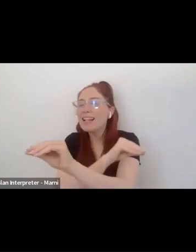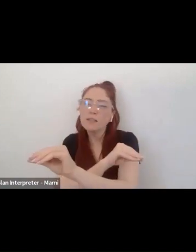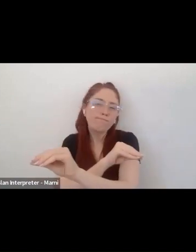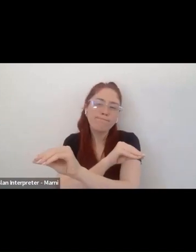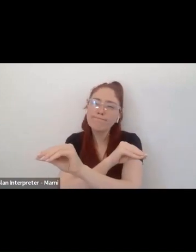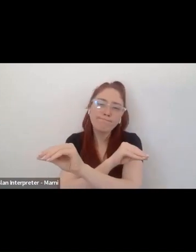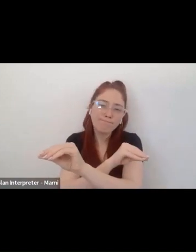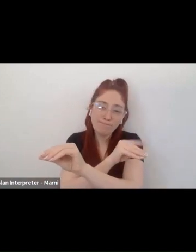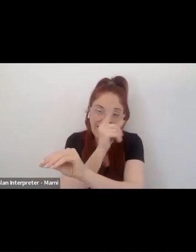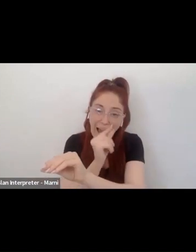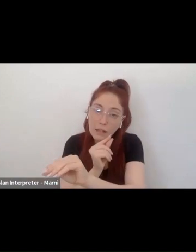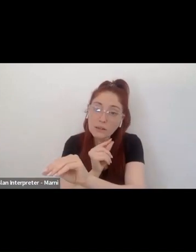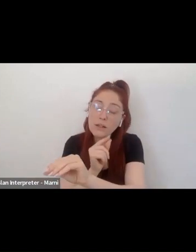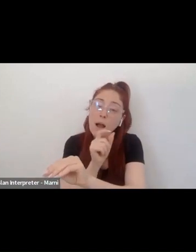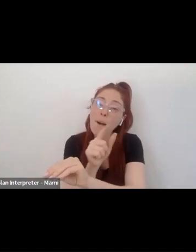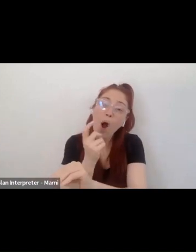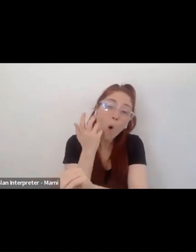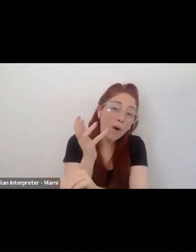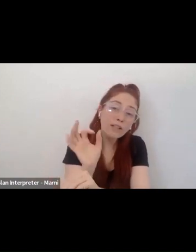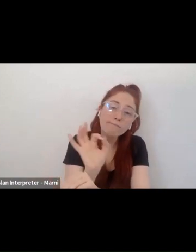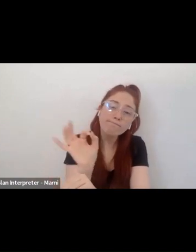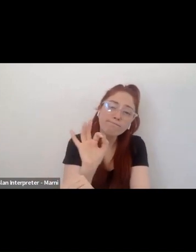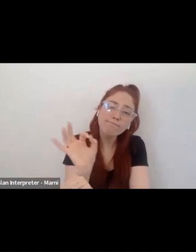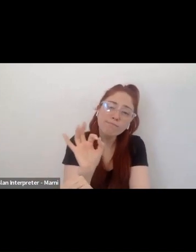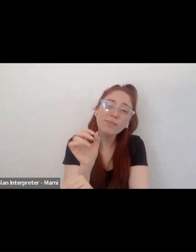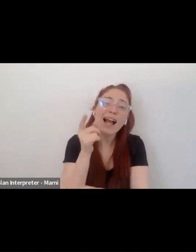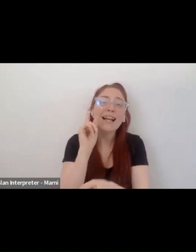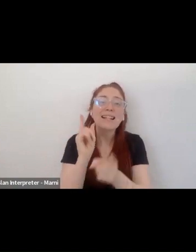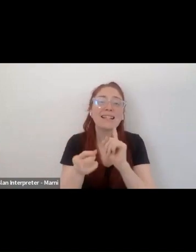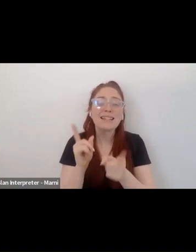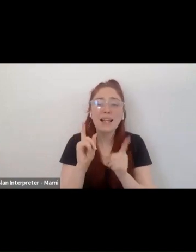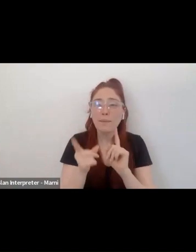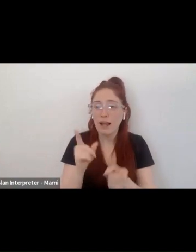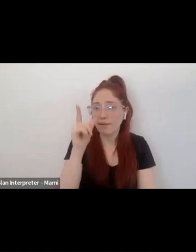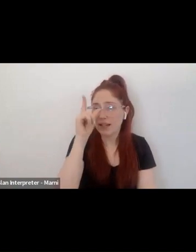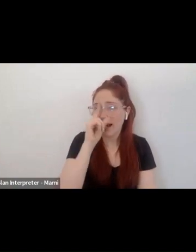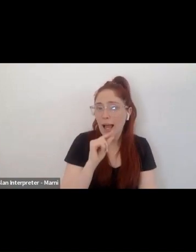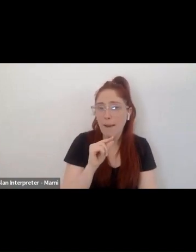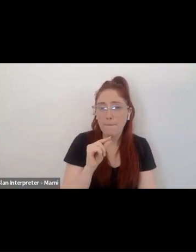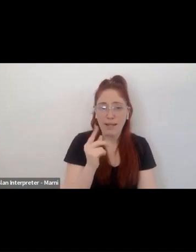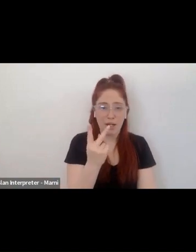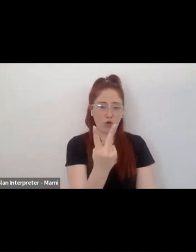people who have different facets or components of knowledge. And